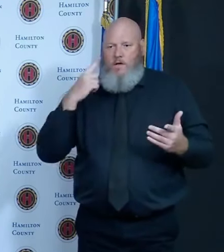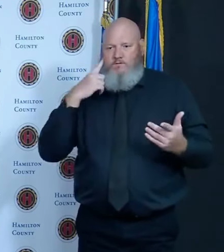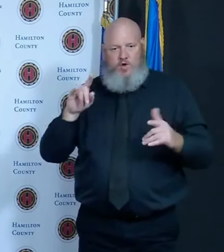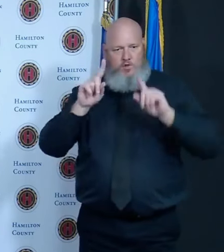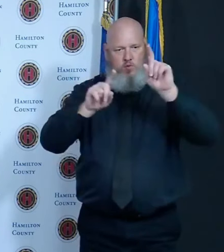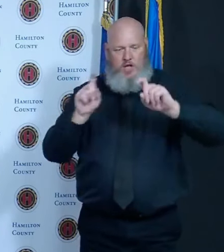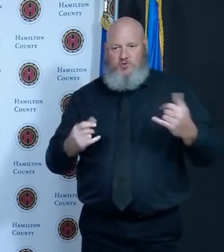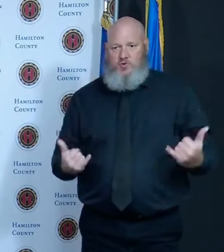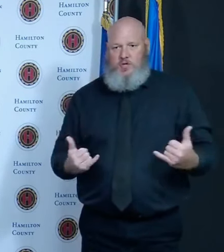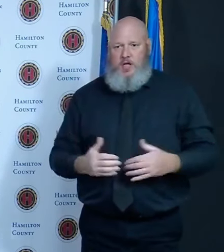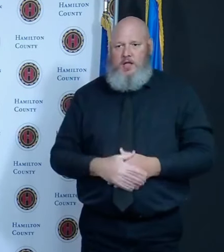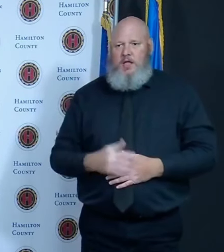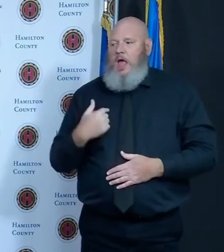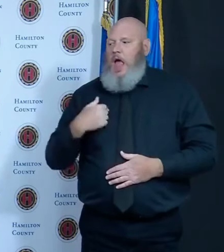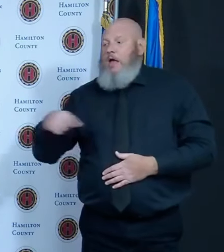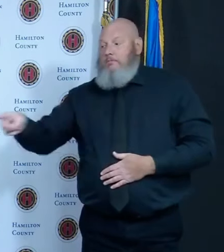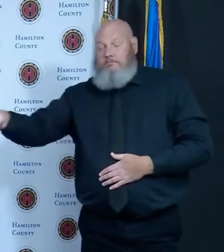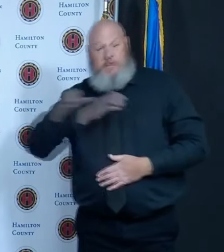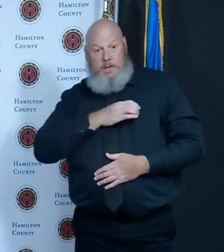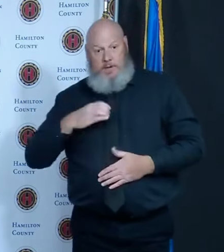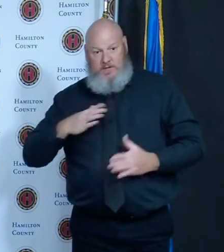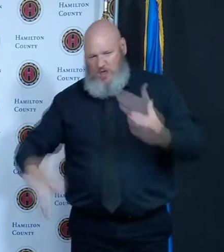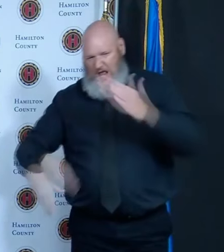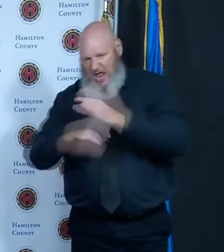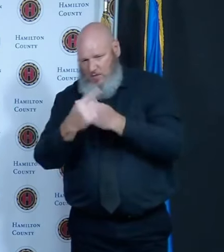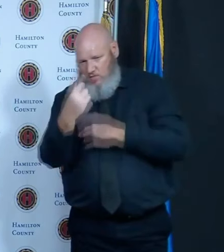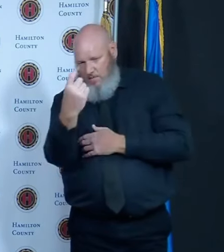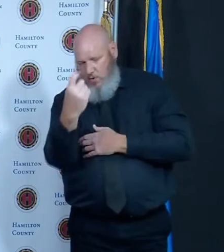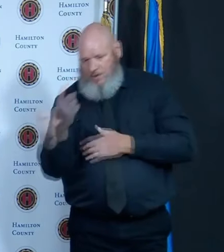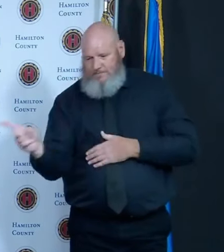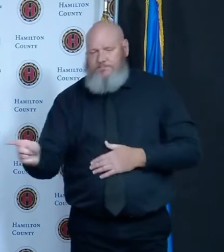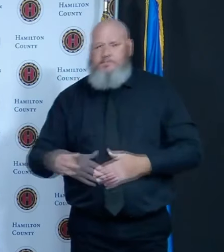you know obviously this is a balancing act